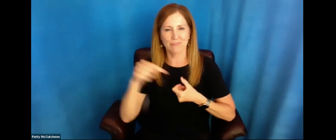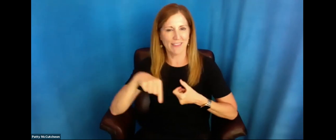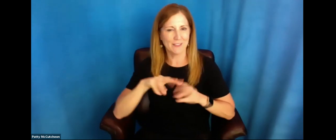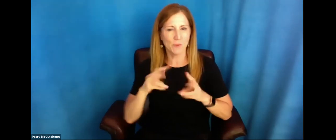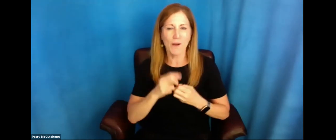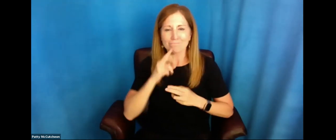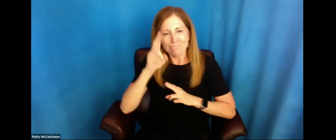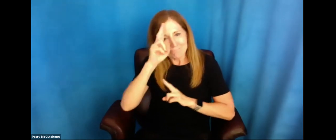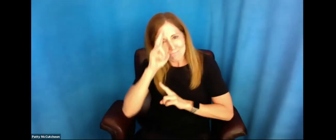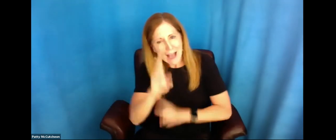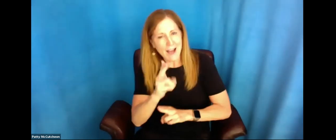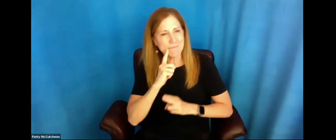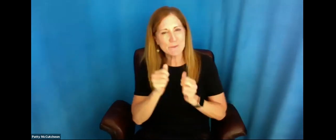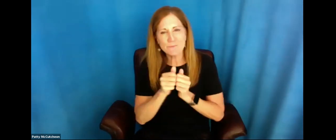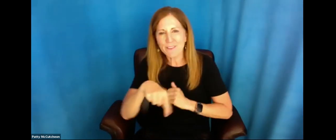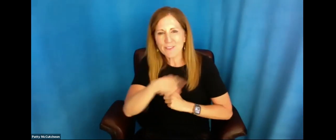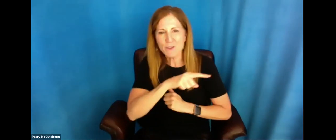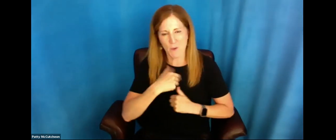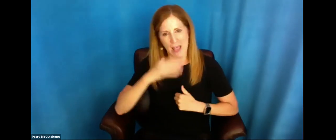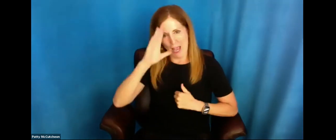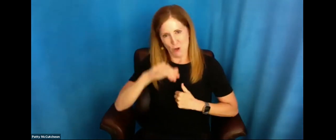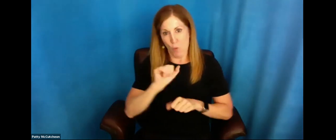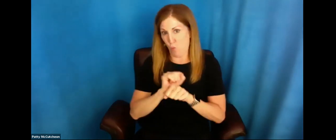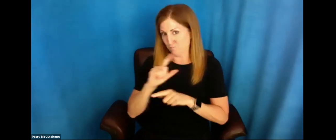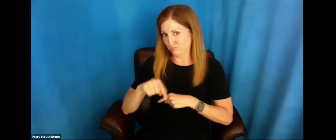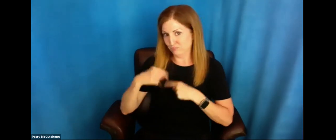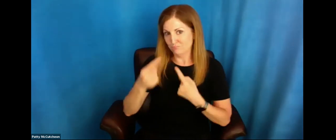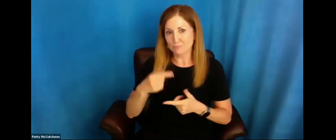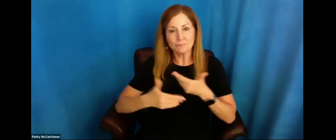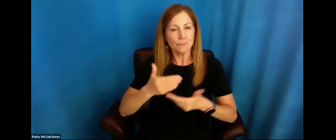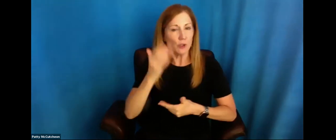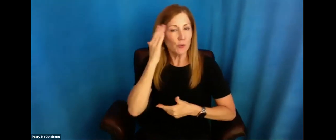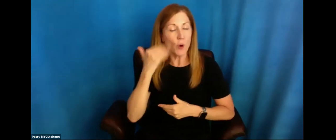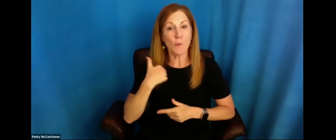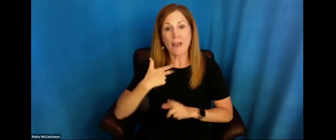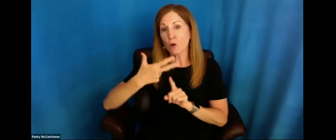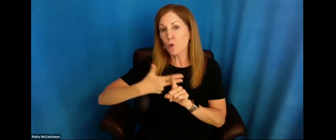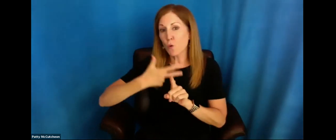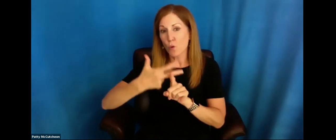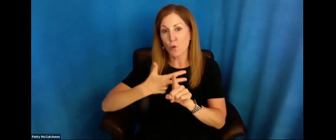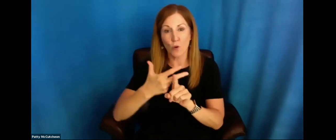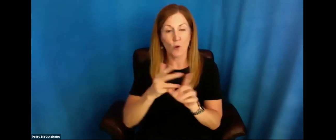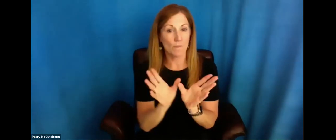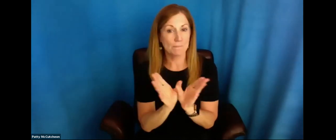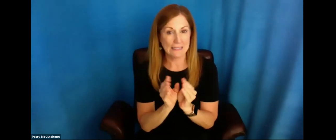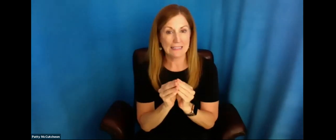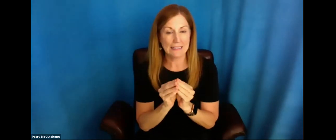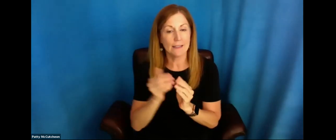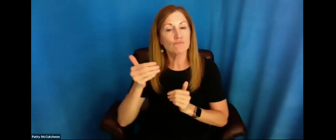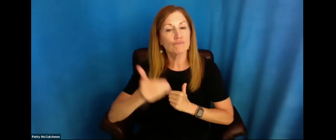I know some of you from the work that we have ongoing. We host a quarterly meeting of the -- of disability